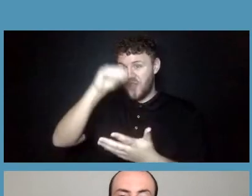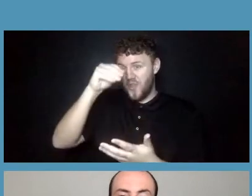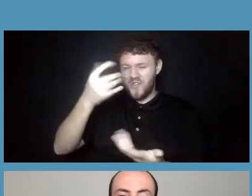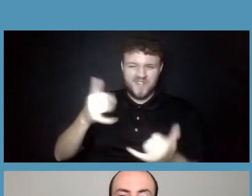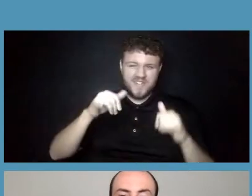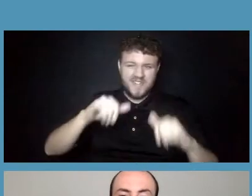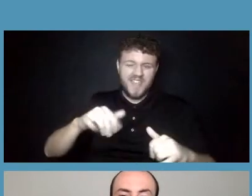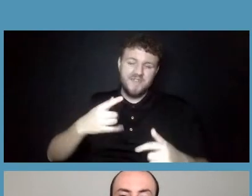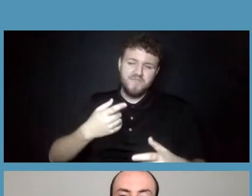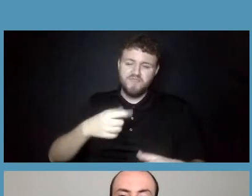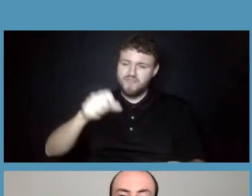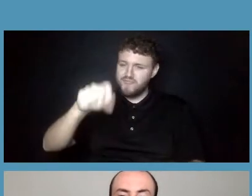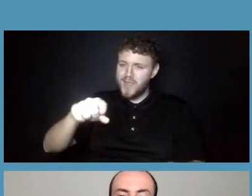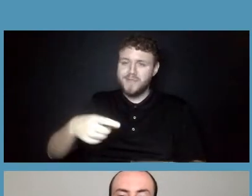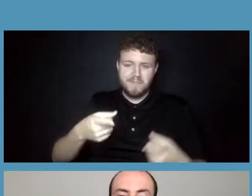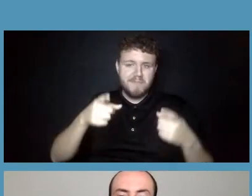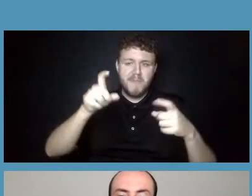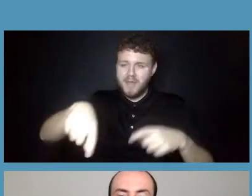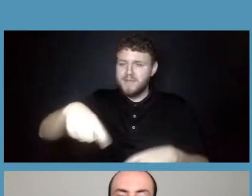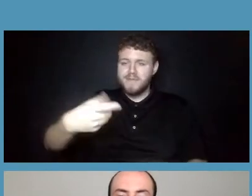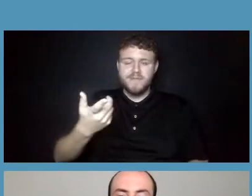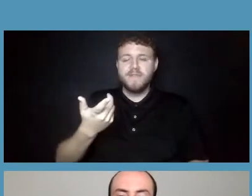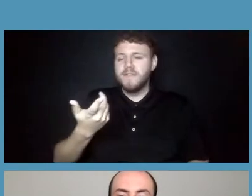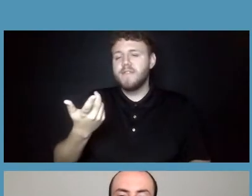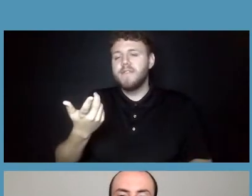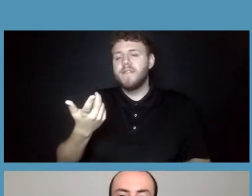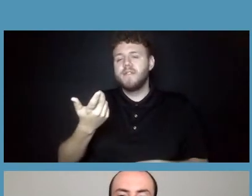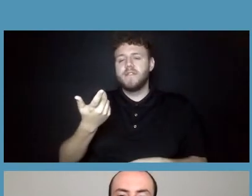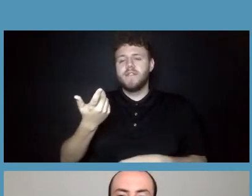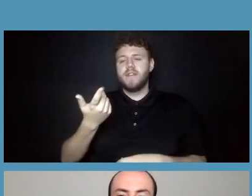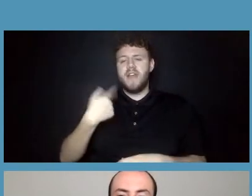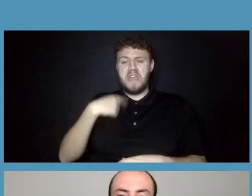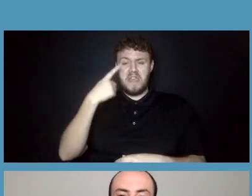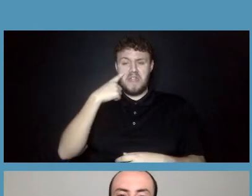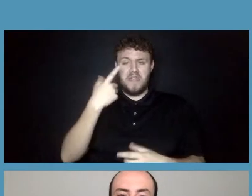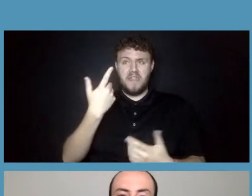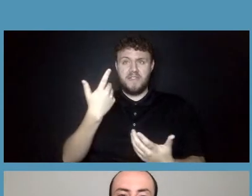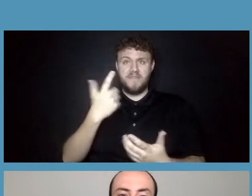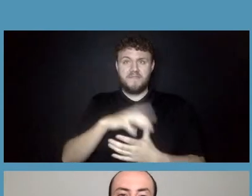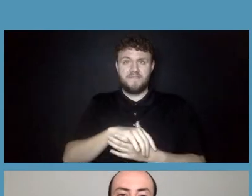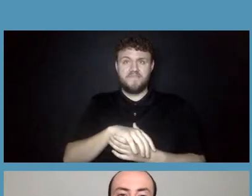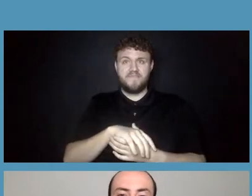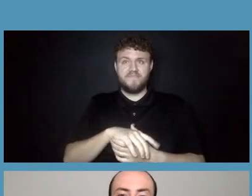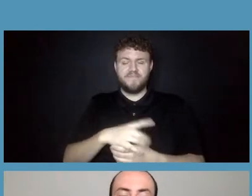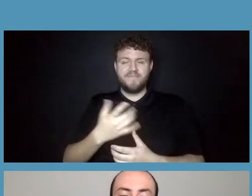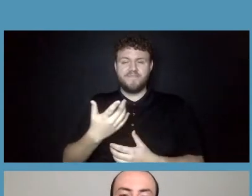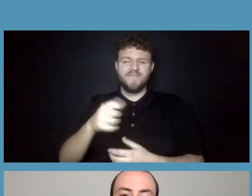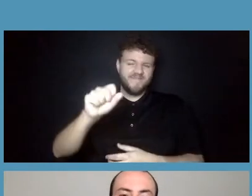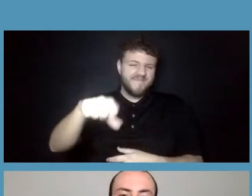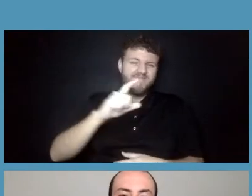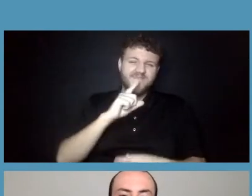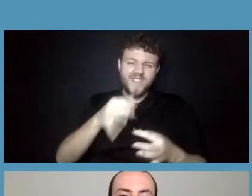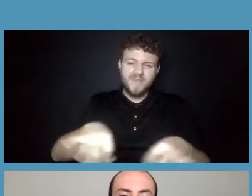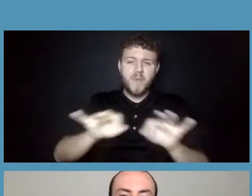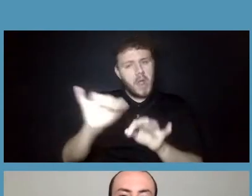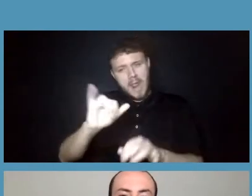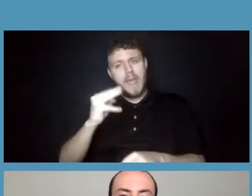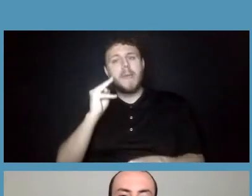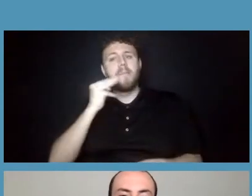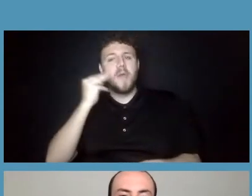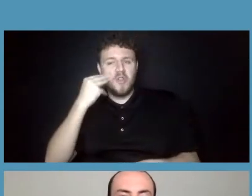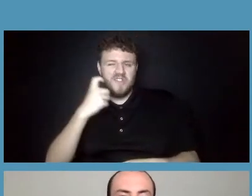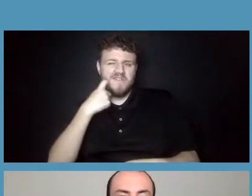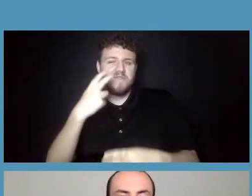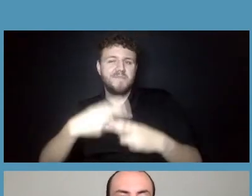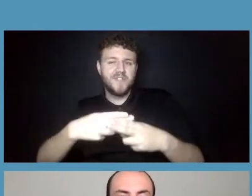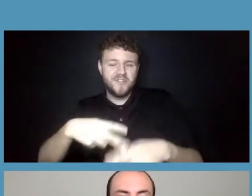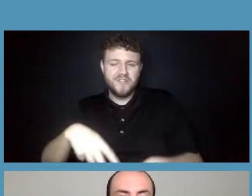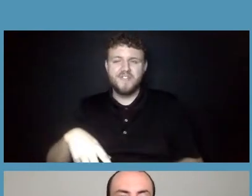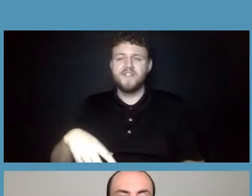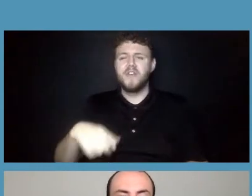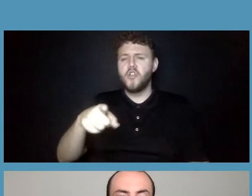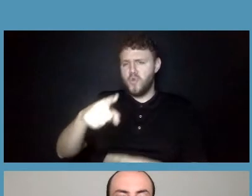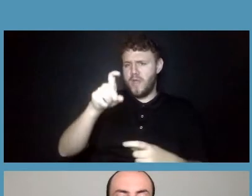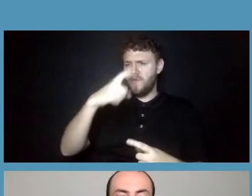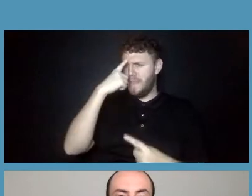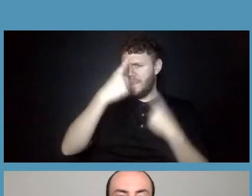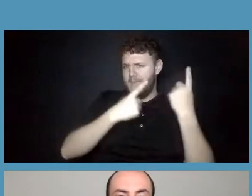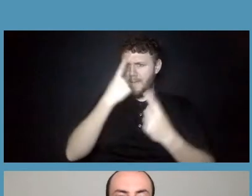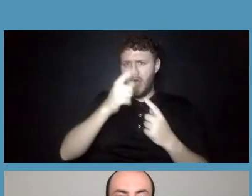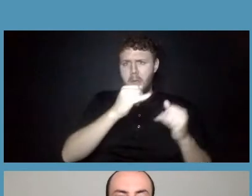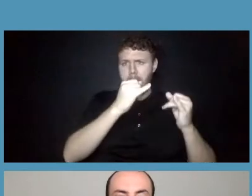that needs to occur. I think as Meredith said, you are thinking about people and we often